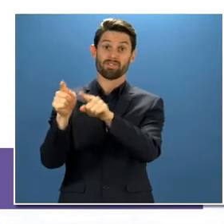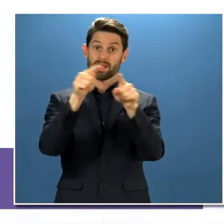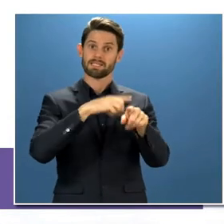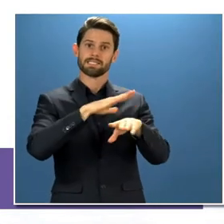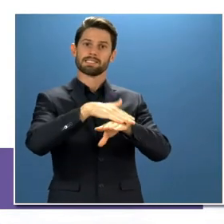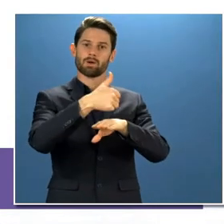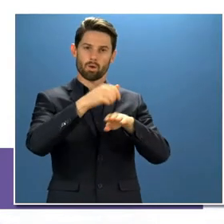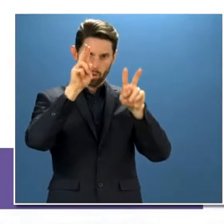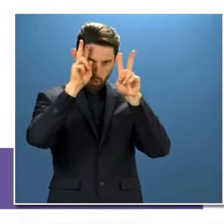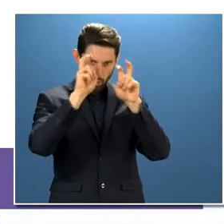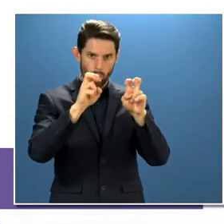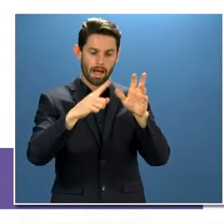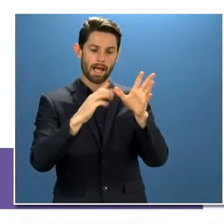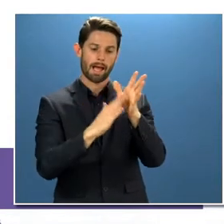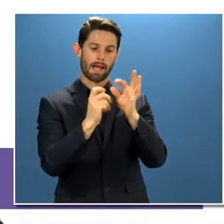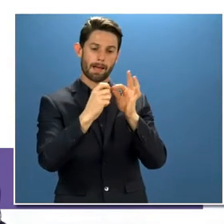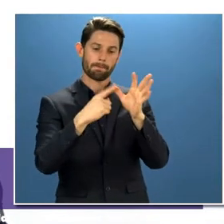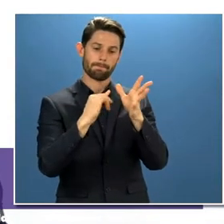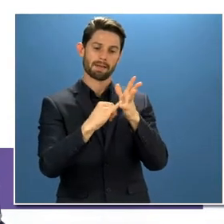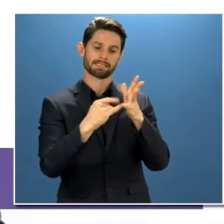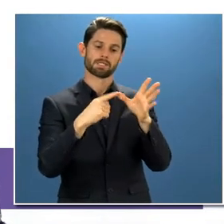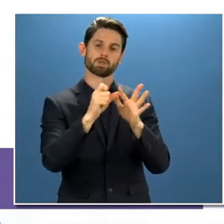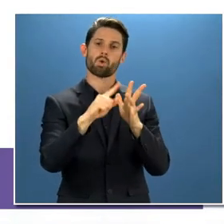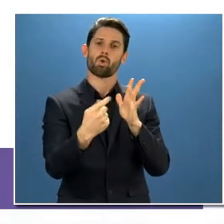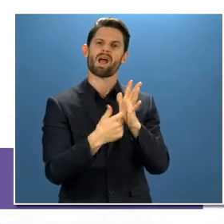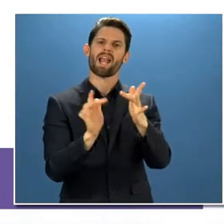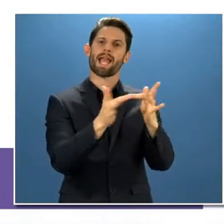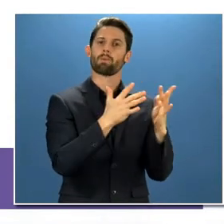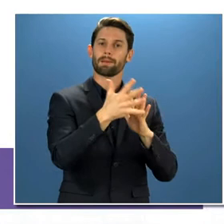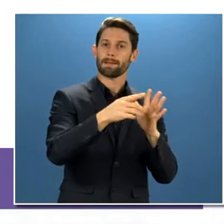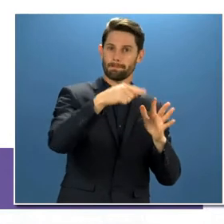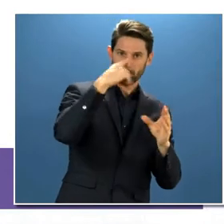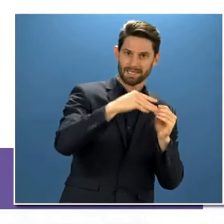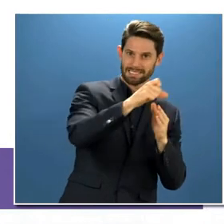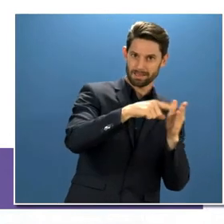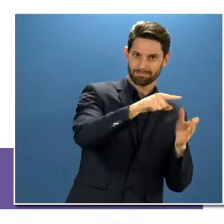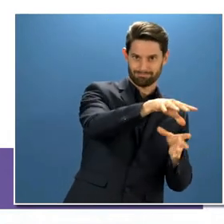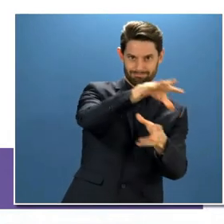disability to guide the program, a communications resource which is open to